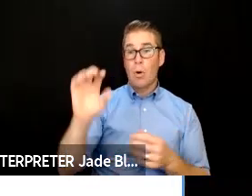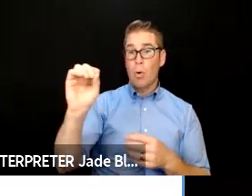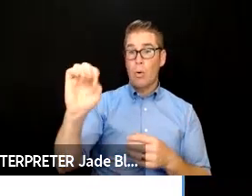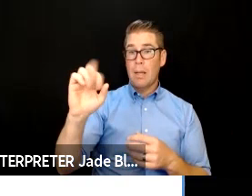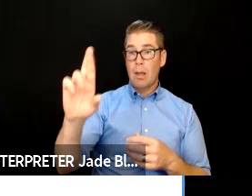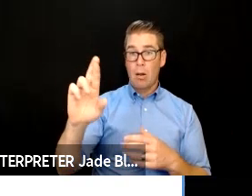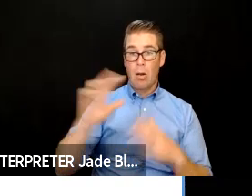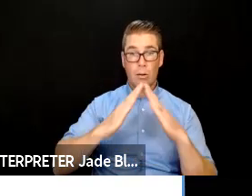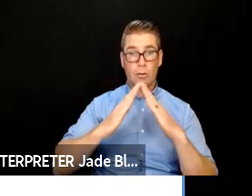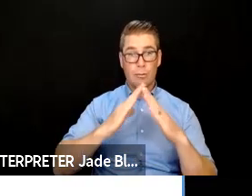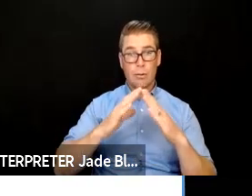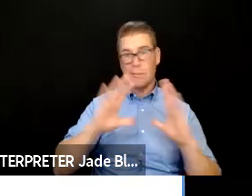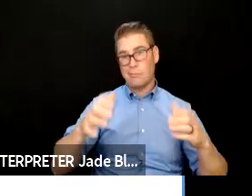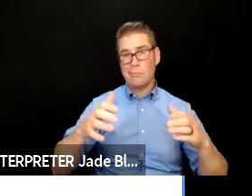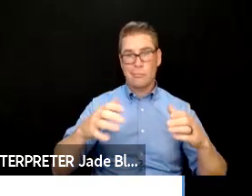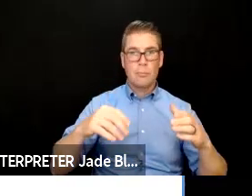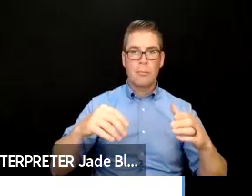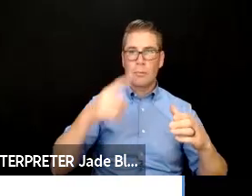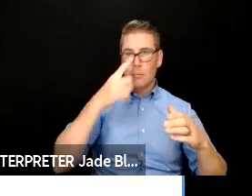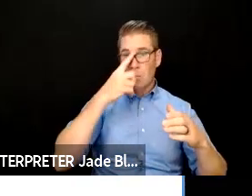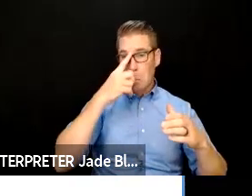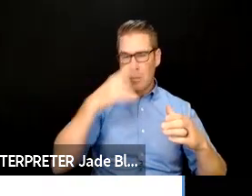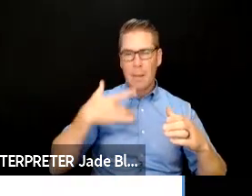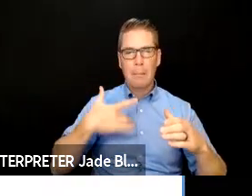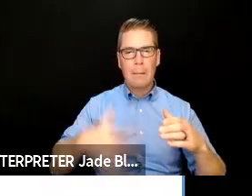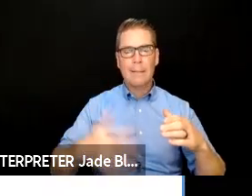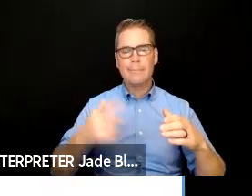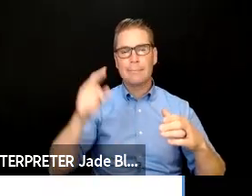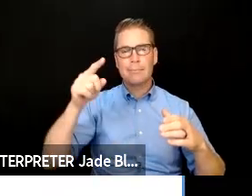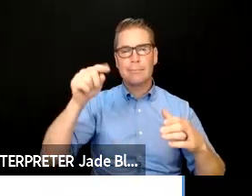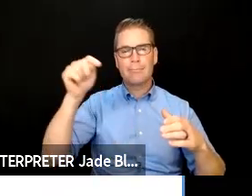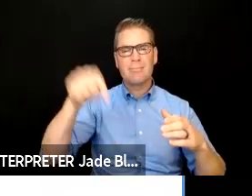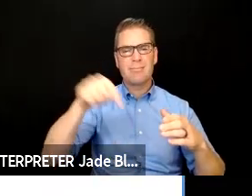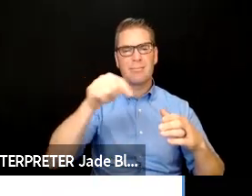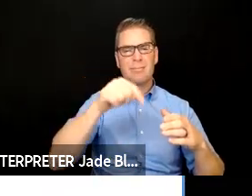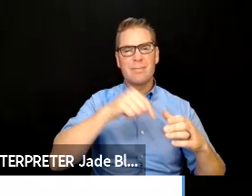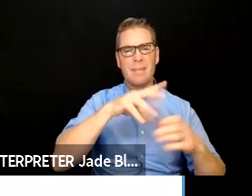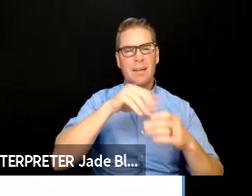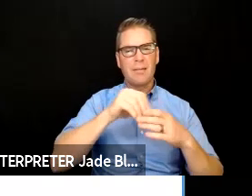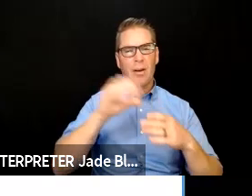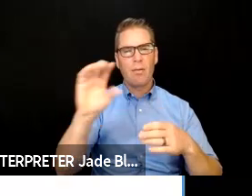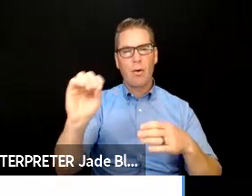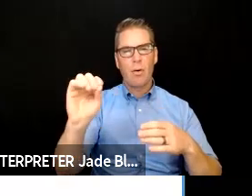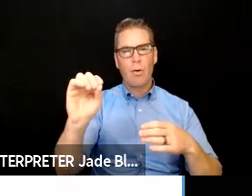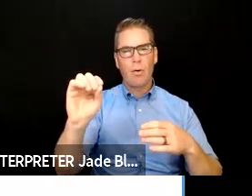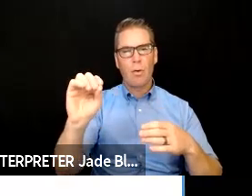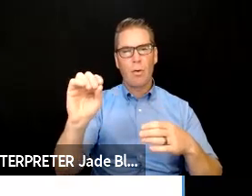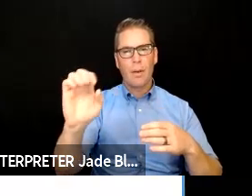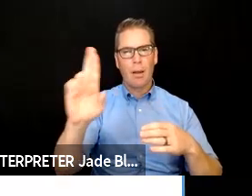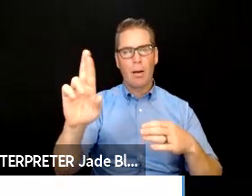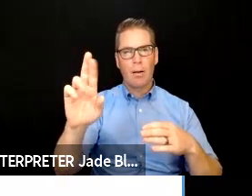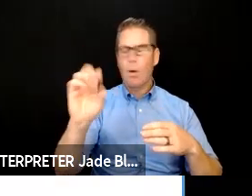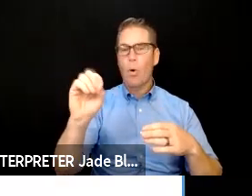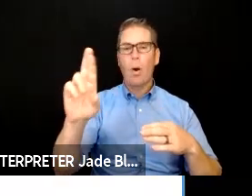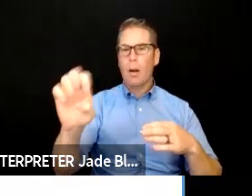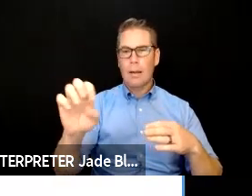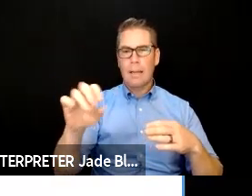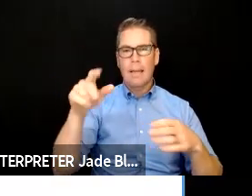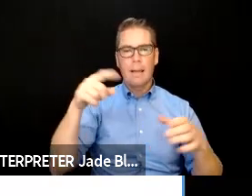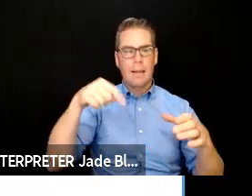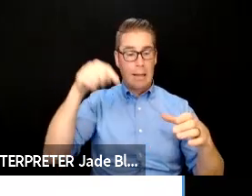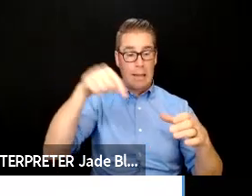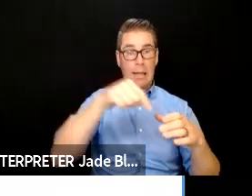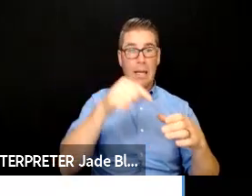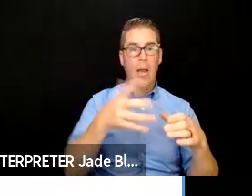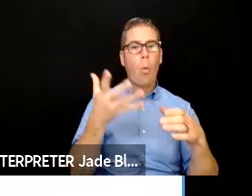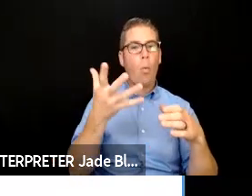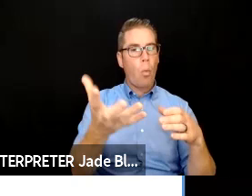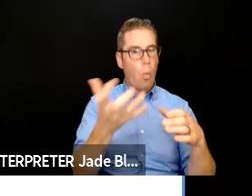Sally Potter: Typically the folks who participate in that. You know, they do it because they want to share their work. And so what they do is